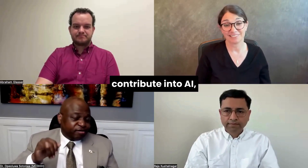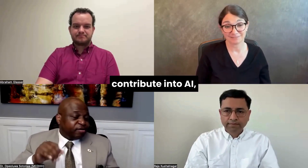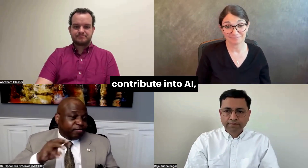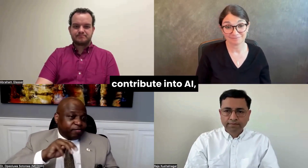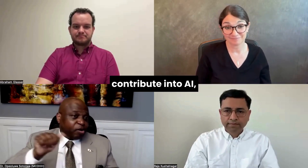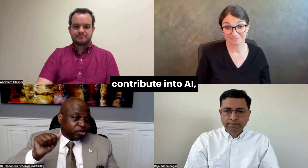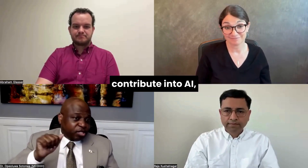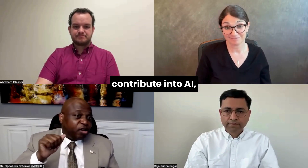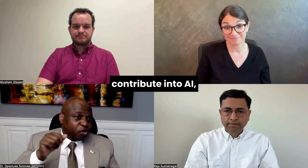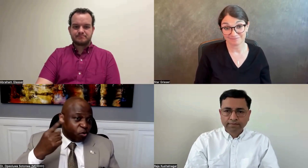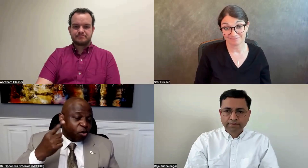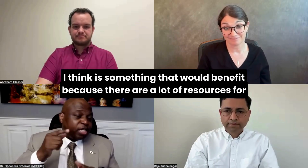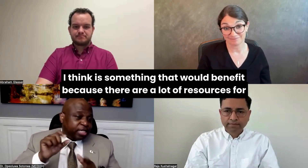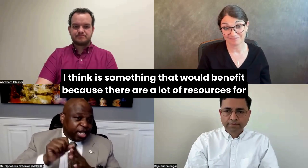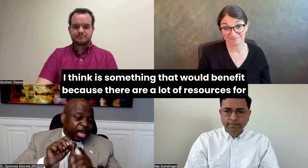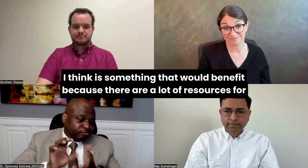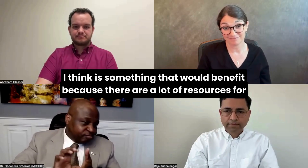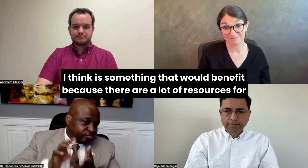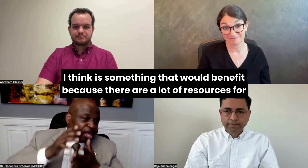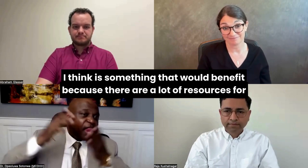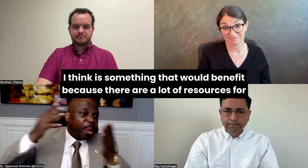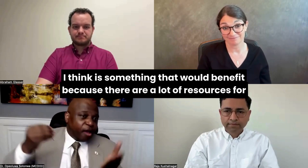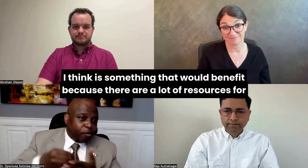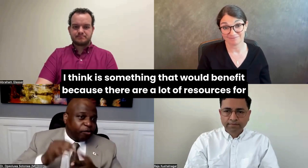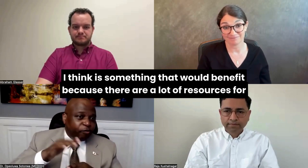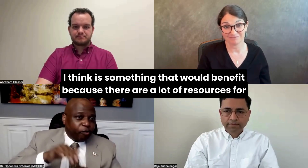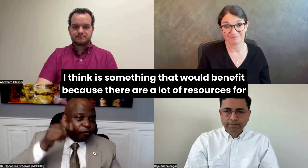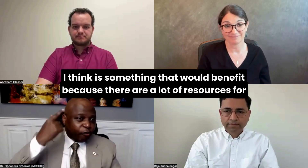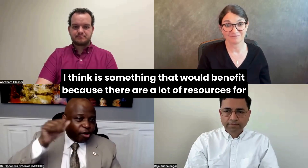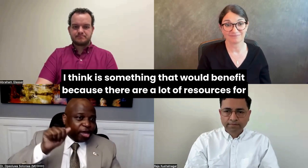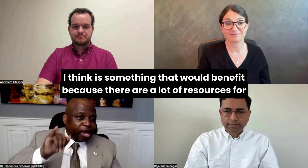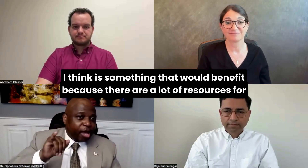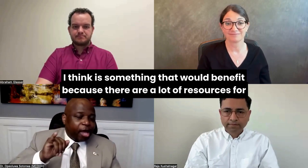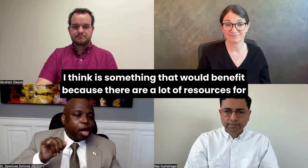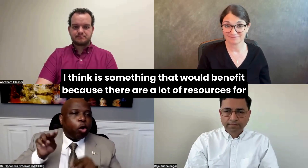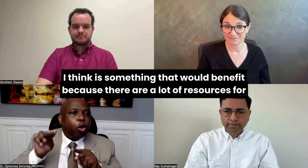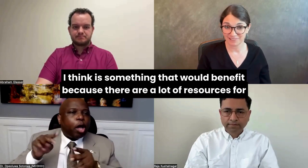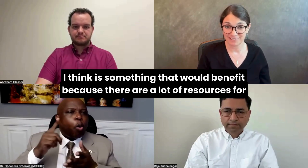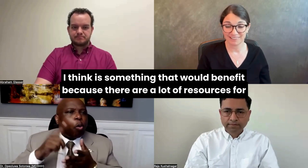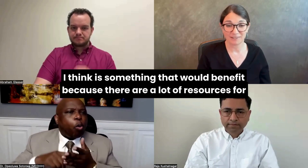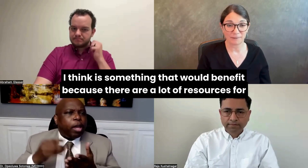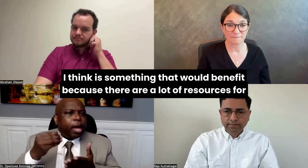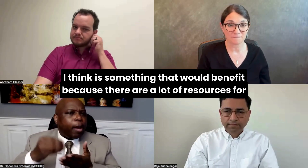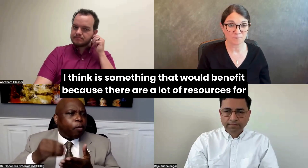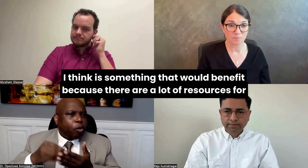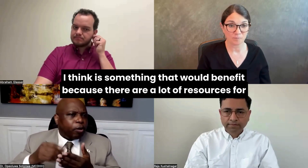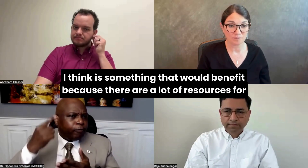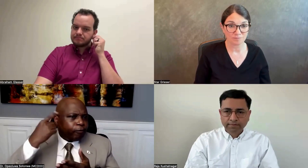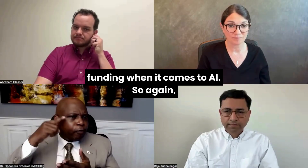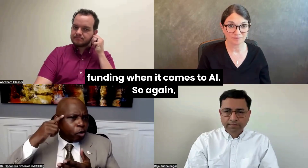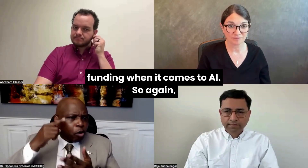I think is something that would benefit because there are a lot of resources for funding when it comes to AI. So again,